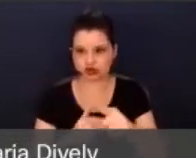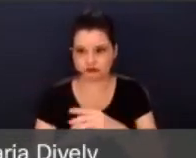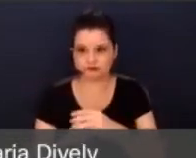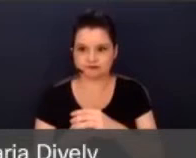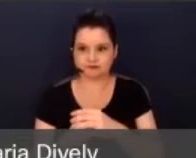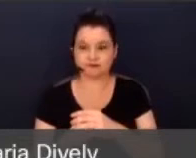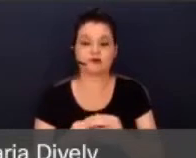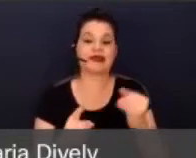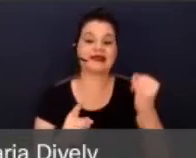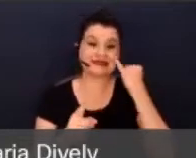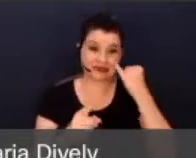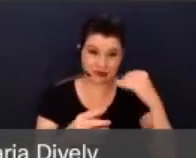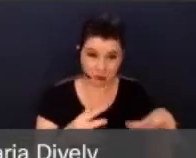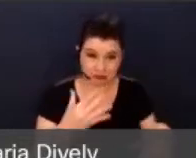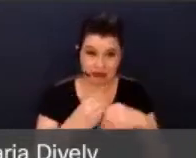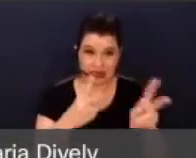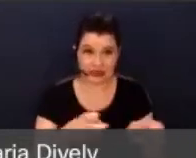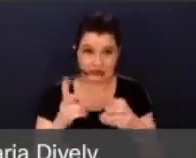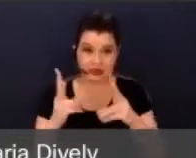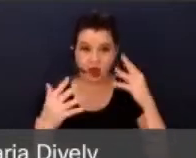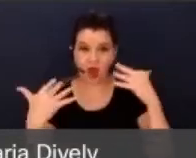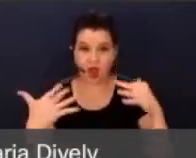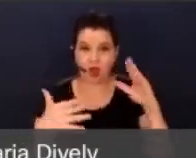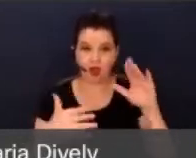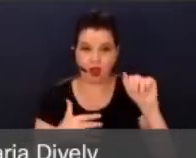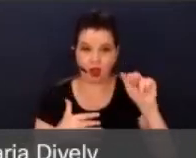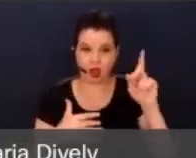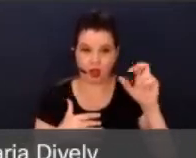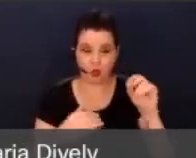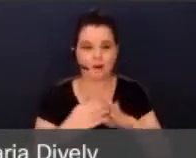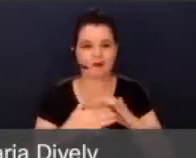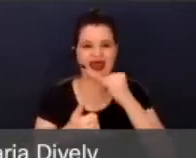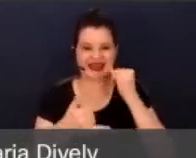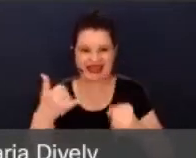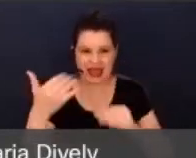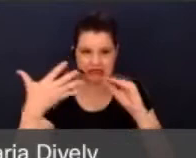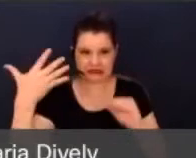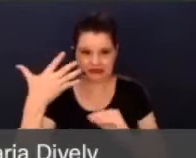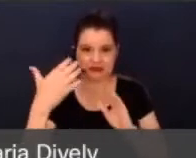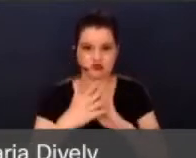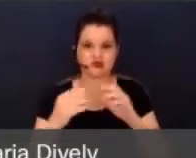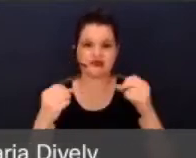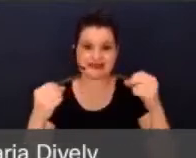So if you're embedding audio, um, I would actually put that last so I would have the slide title first,